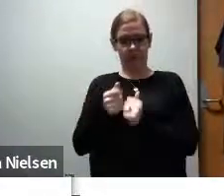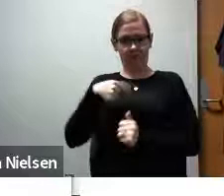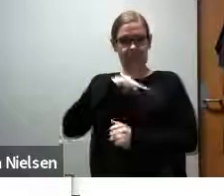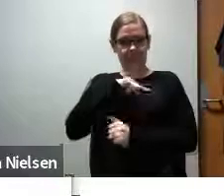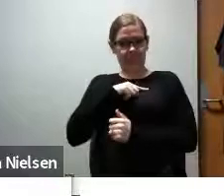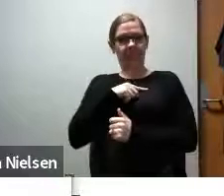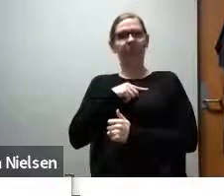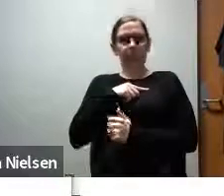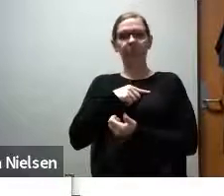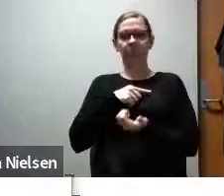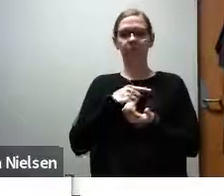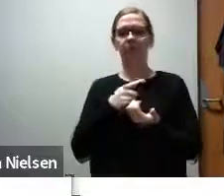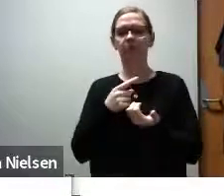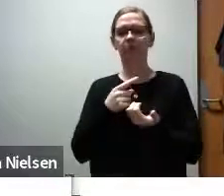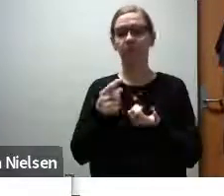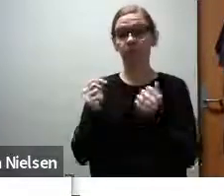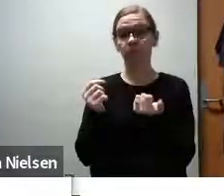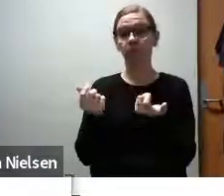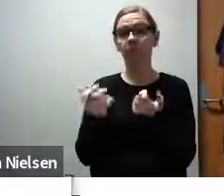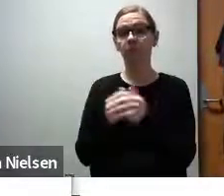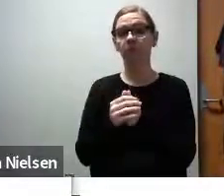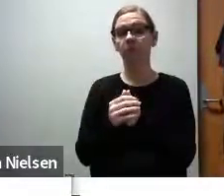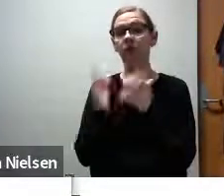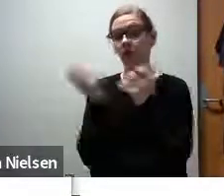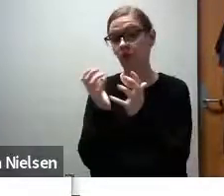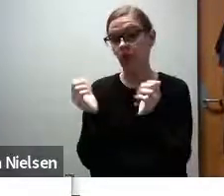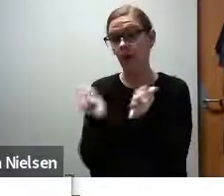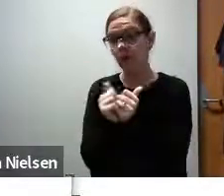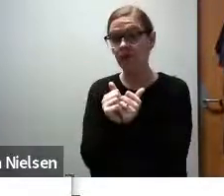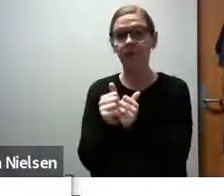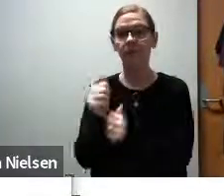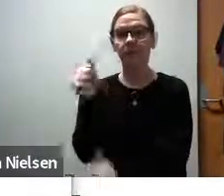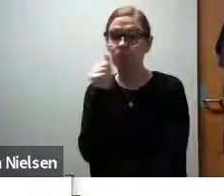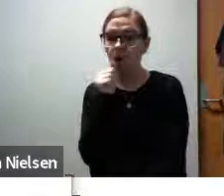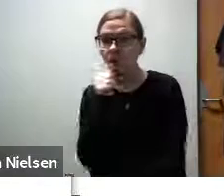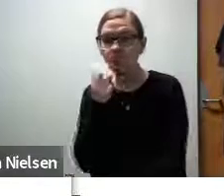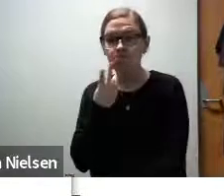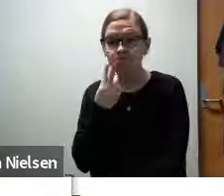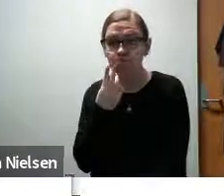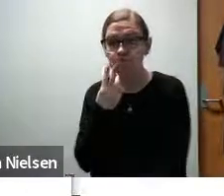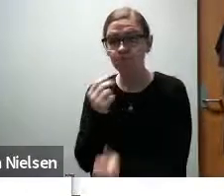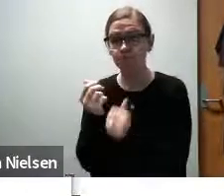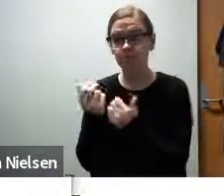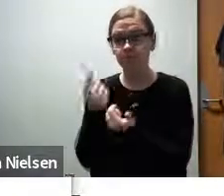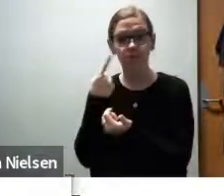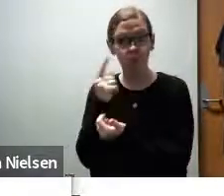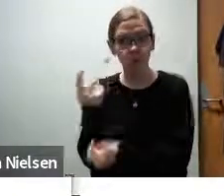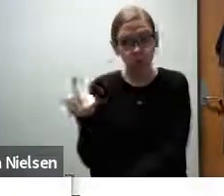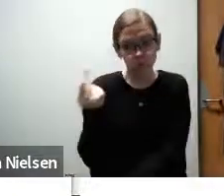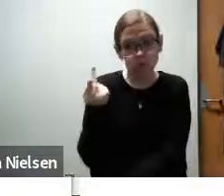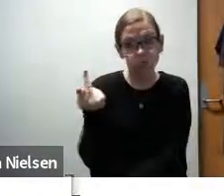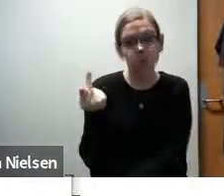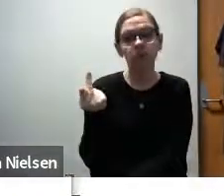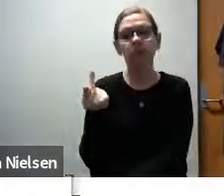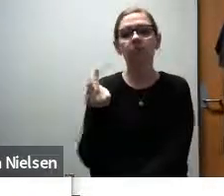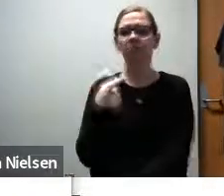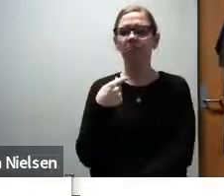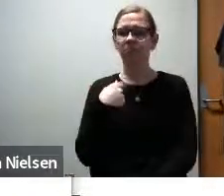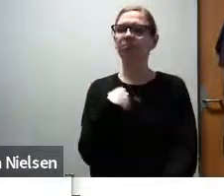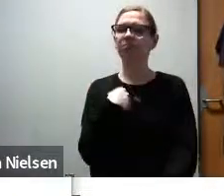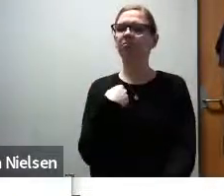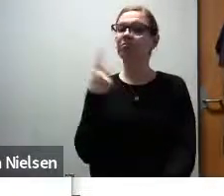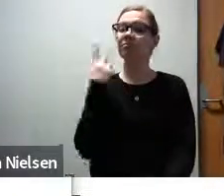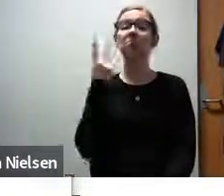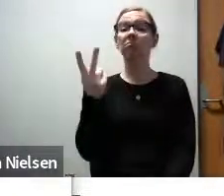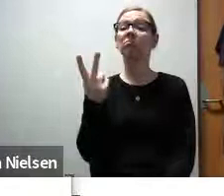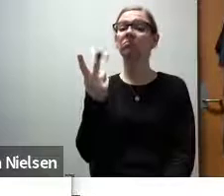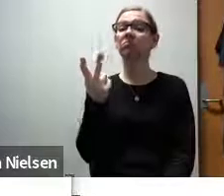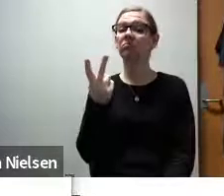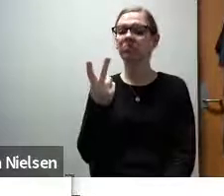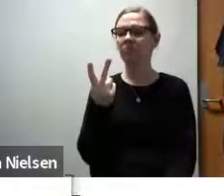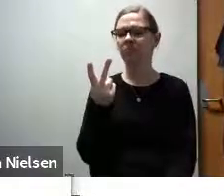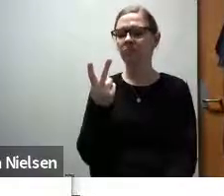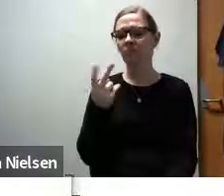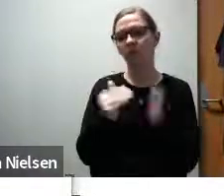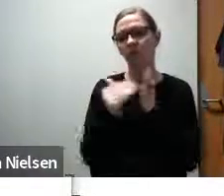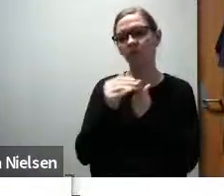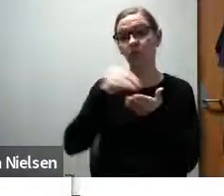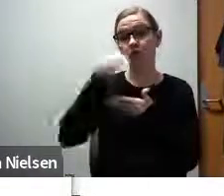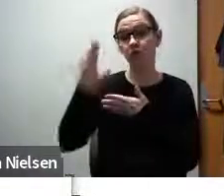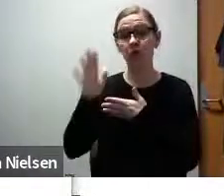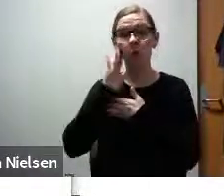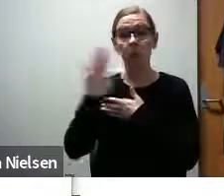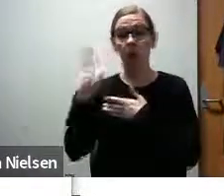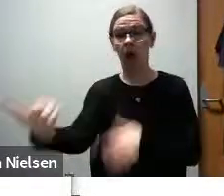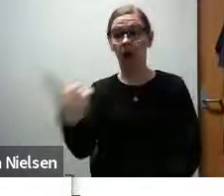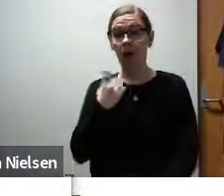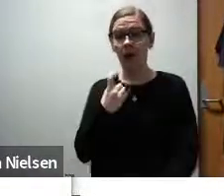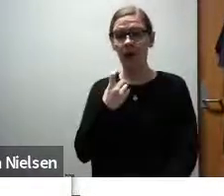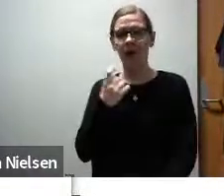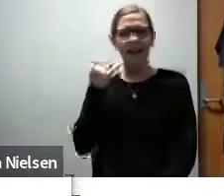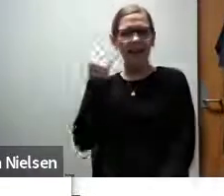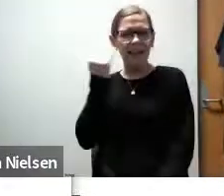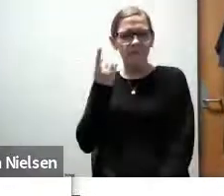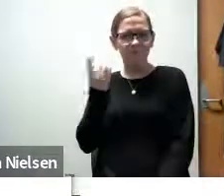Or you can have them using the chat as private messages between you and them. I found a lot of times students will ask questions if they know that their classmates don't know that they've asked a question.